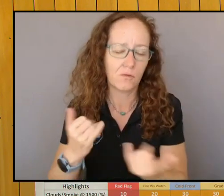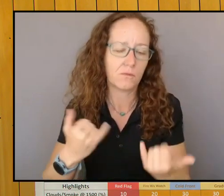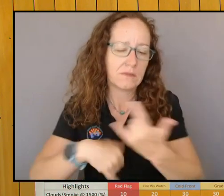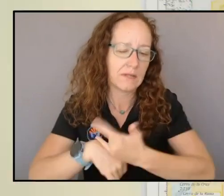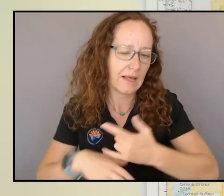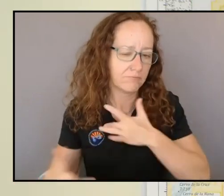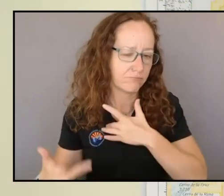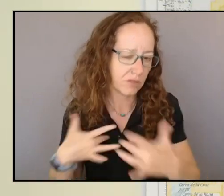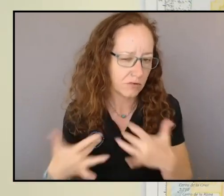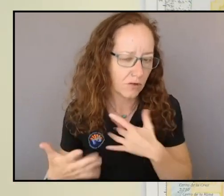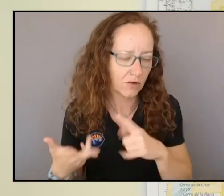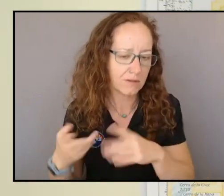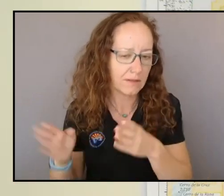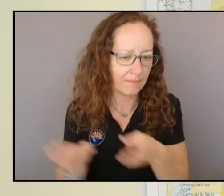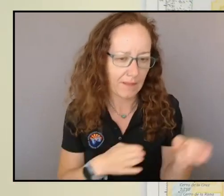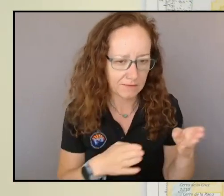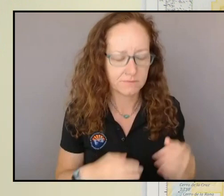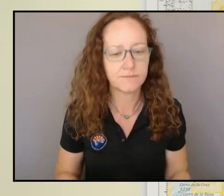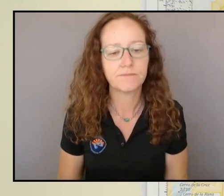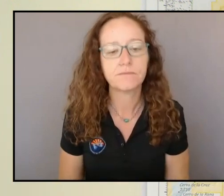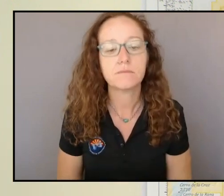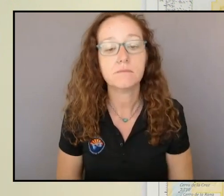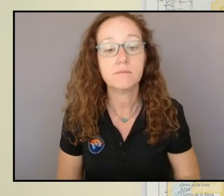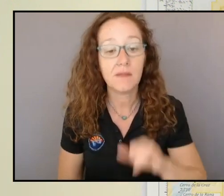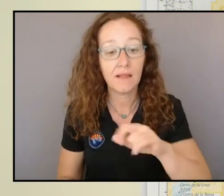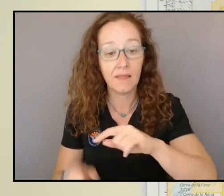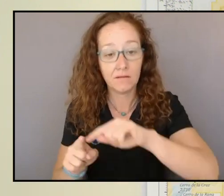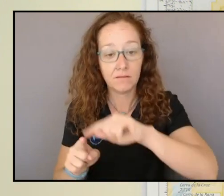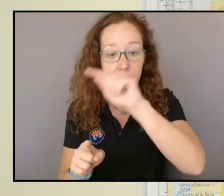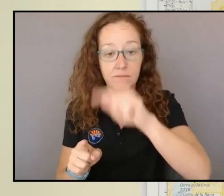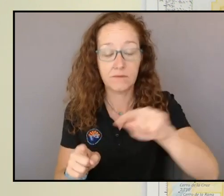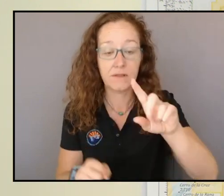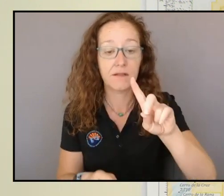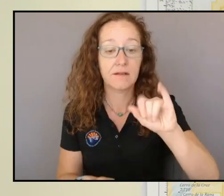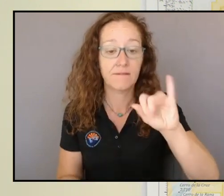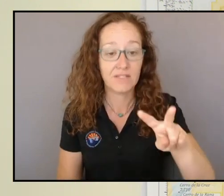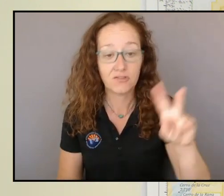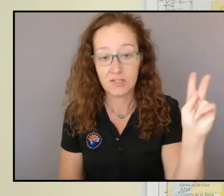yesterday all the way around this what we're calling Division Kilo going down to where Martinez Pond is here at